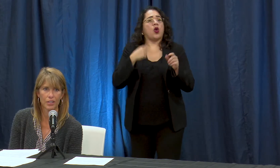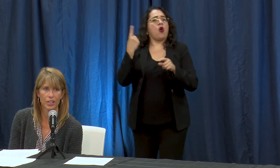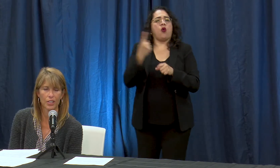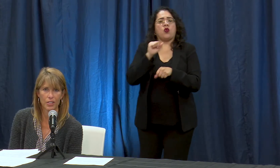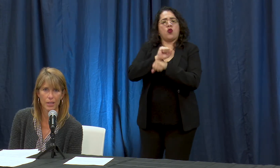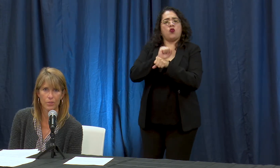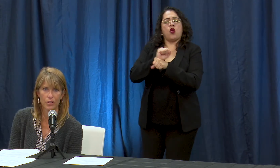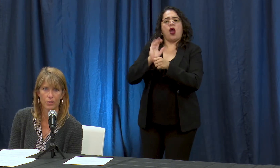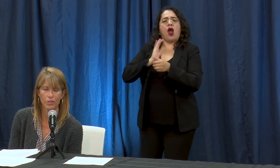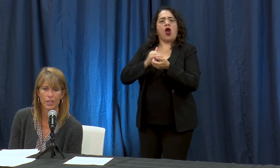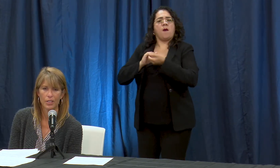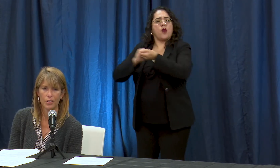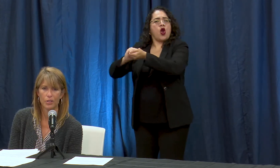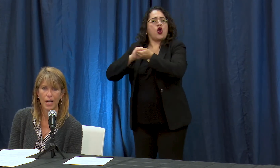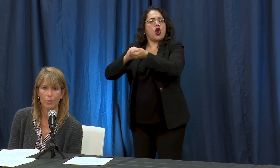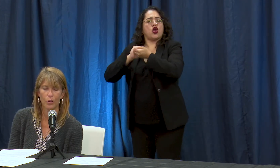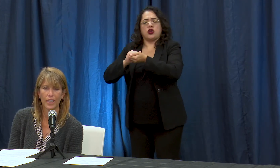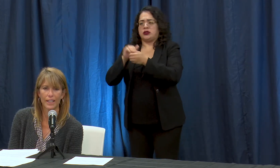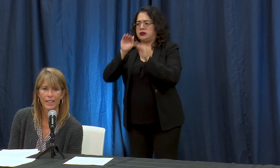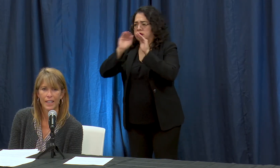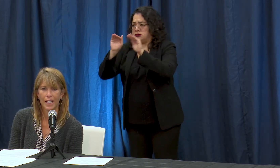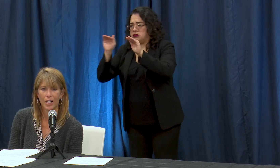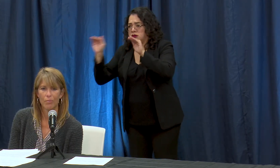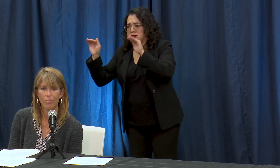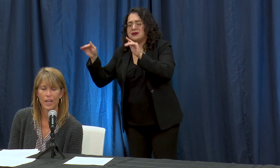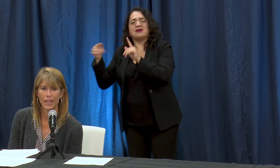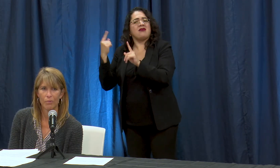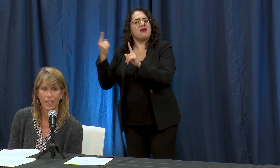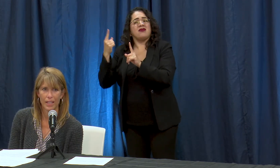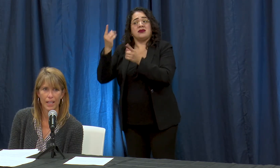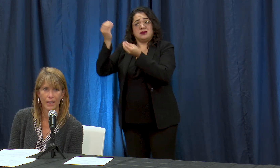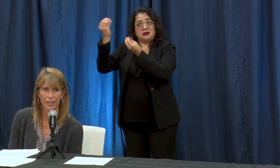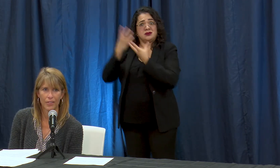encourage them to do that reporting but in the end it's the